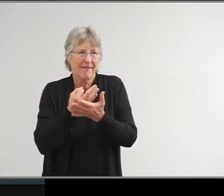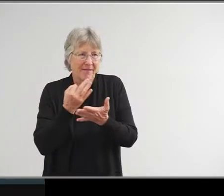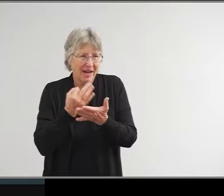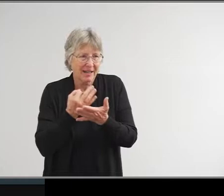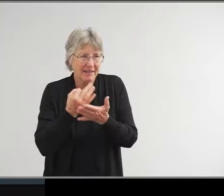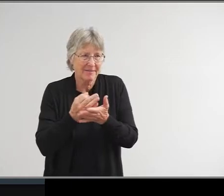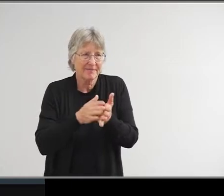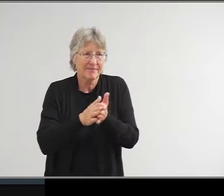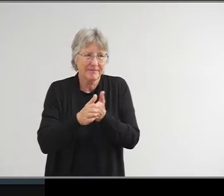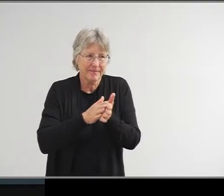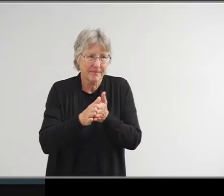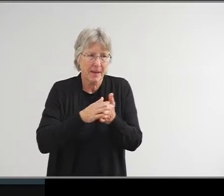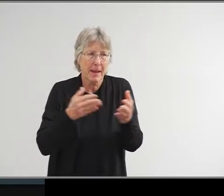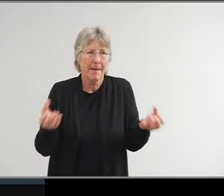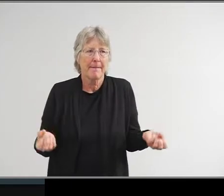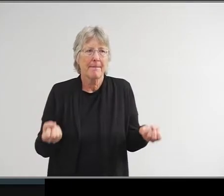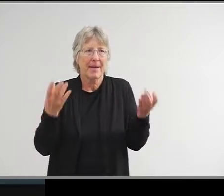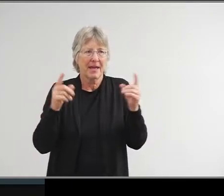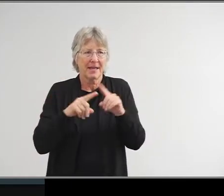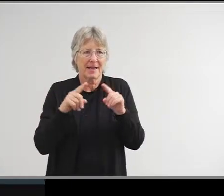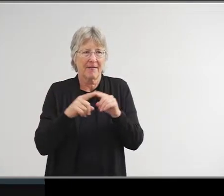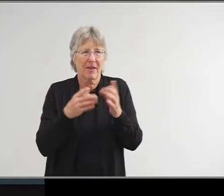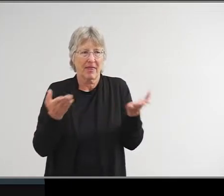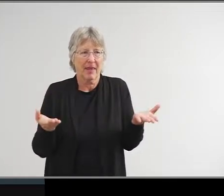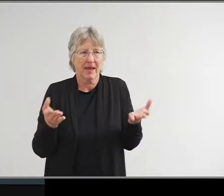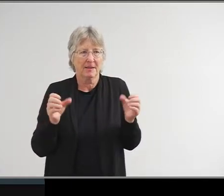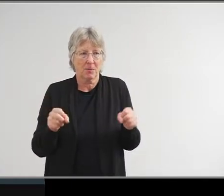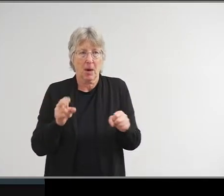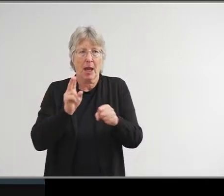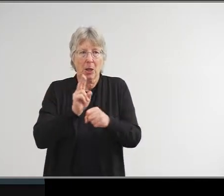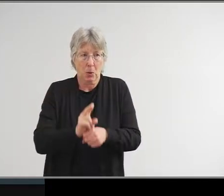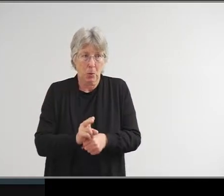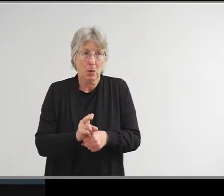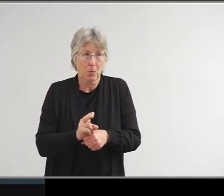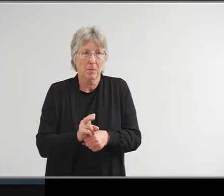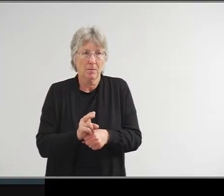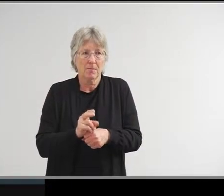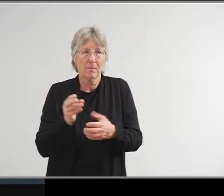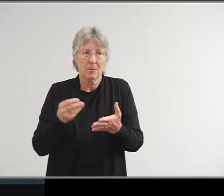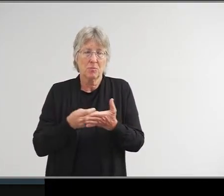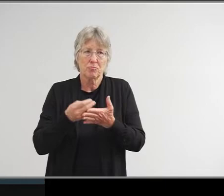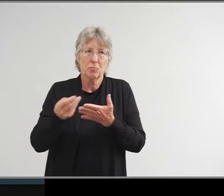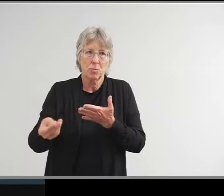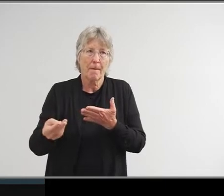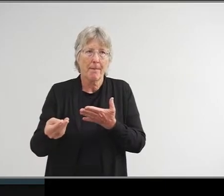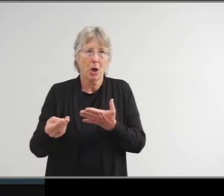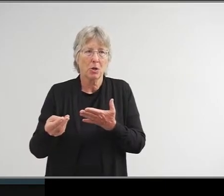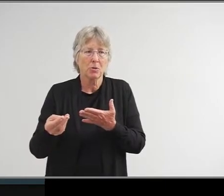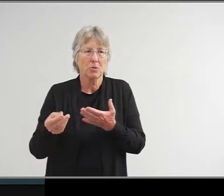we have many of the materials that would be used to purchase that with the financial incentive.